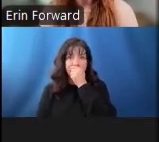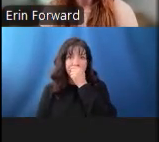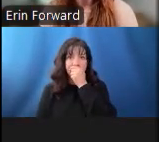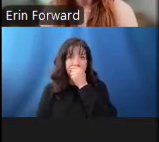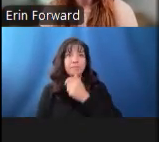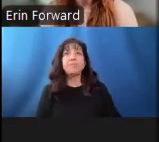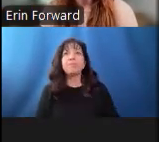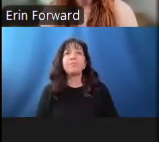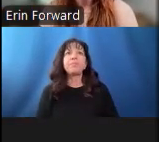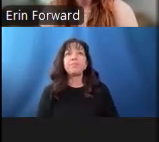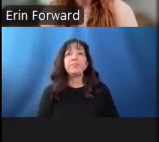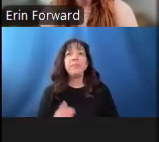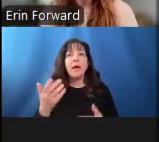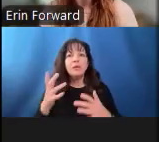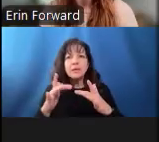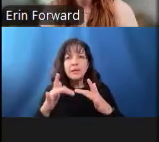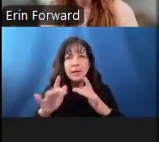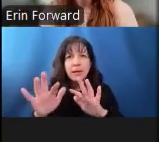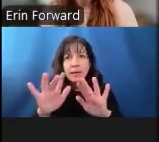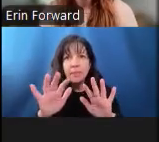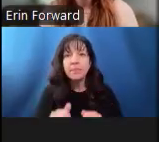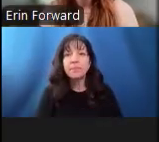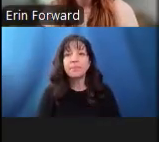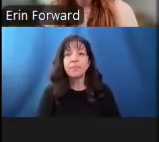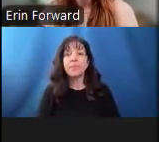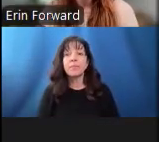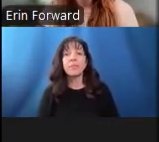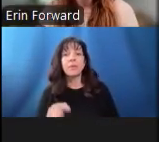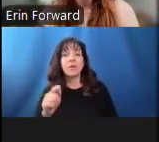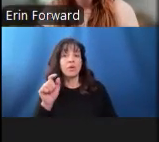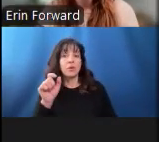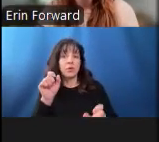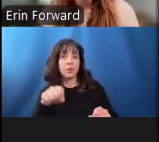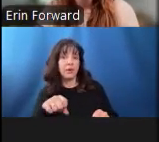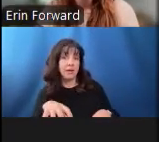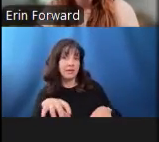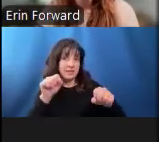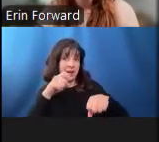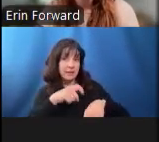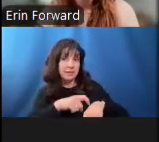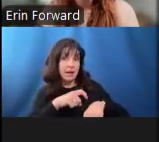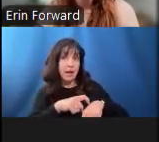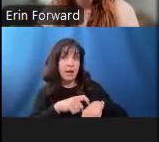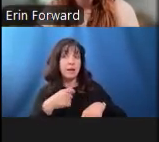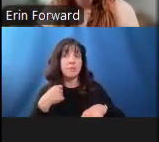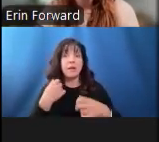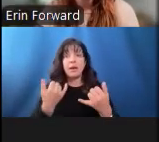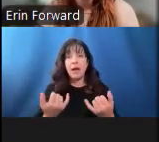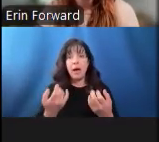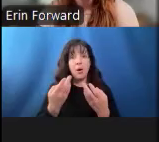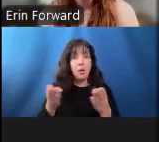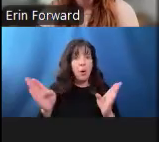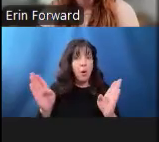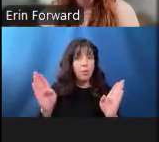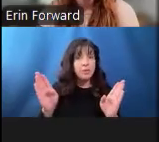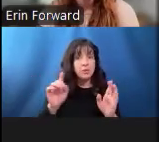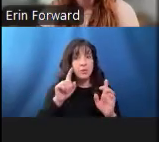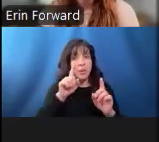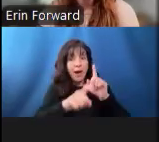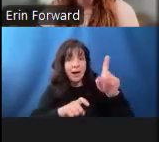run through those last ones, yeah. Janel Preston: Well, you can take the time, and then we're just going to open up to ask you questions about the kids. We